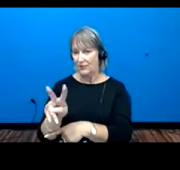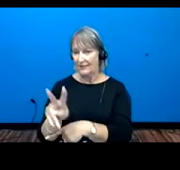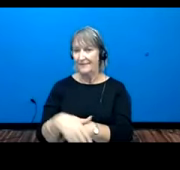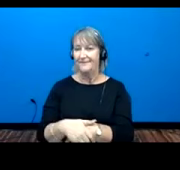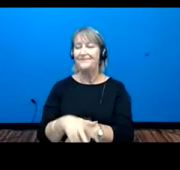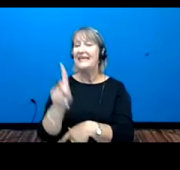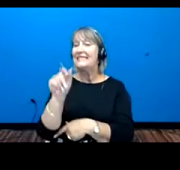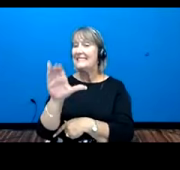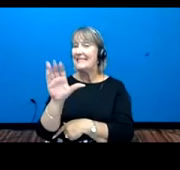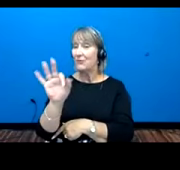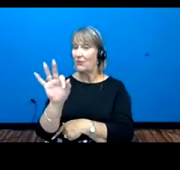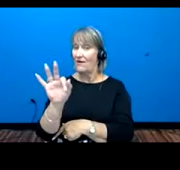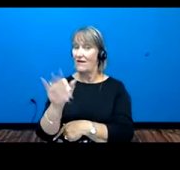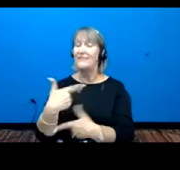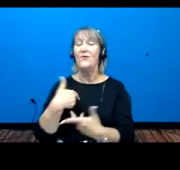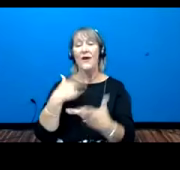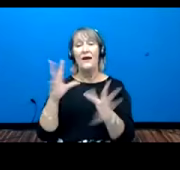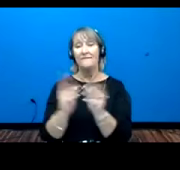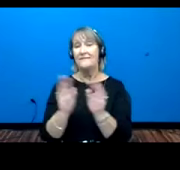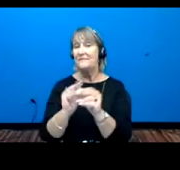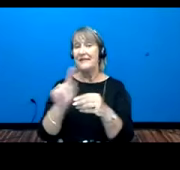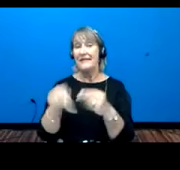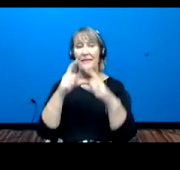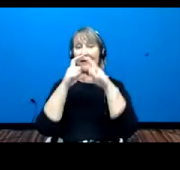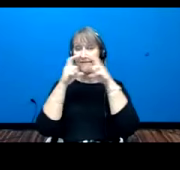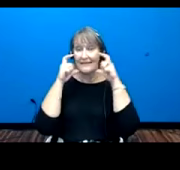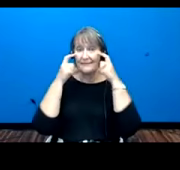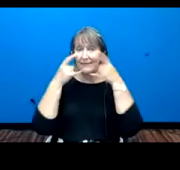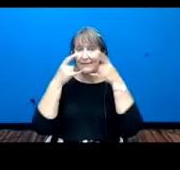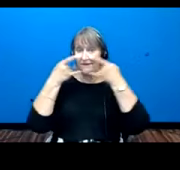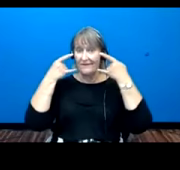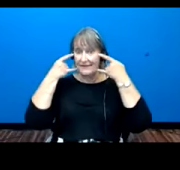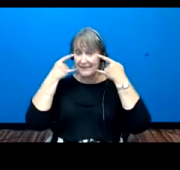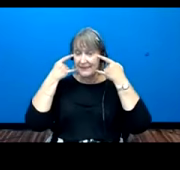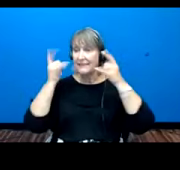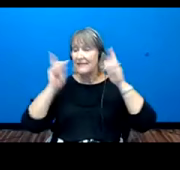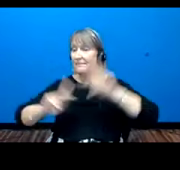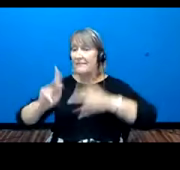with Disabilities, so just talking about what that looks like for folks with disabilities, different types of masks